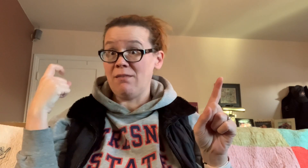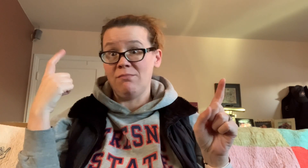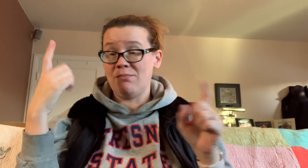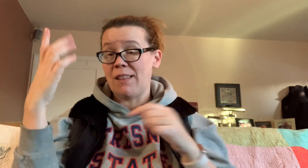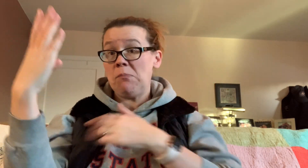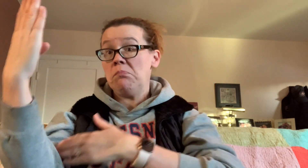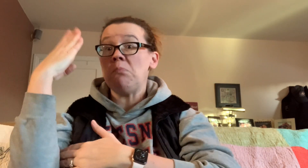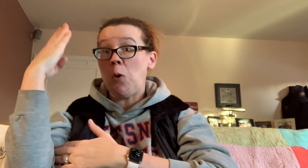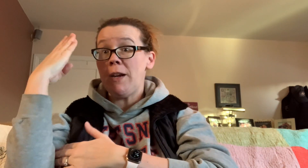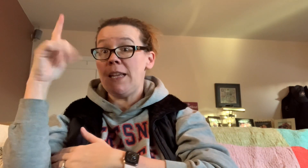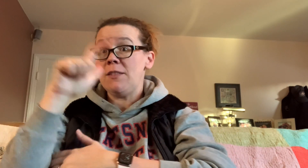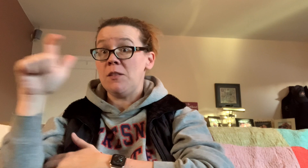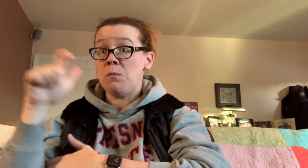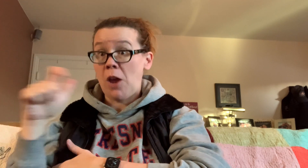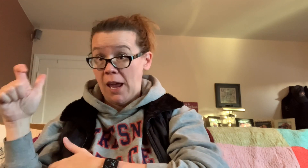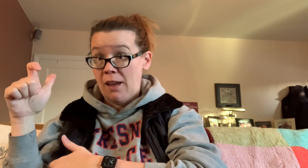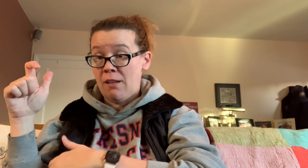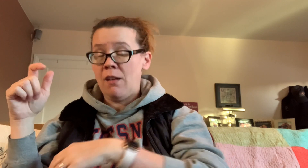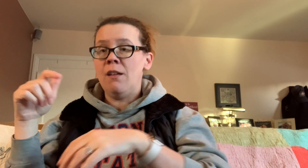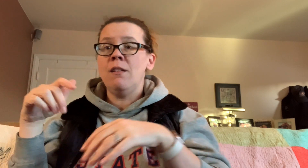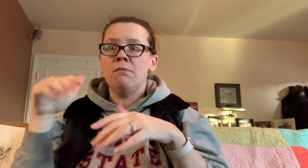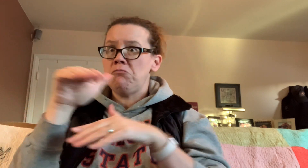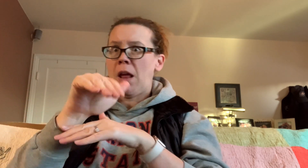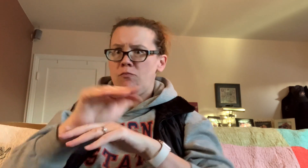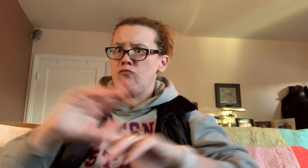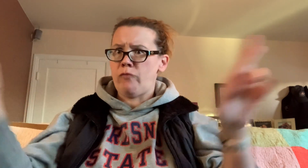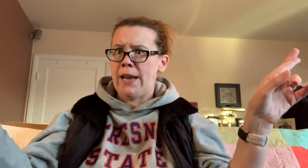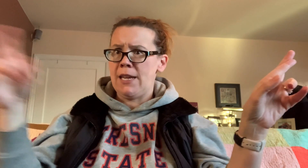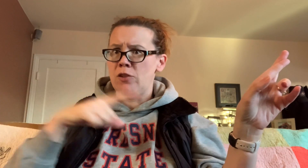usually by the time it's overnight and the next morning, I can spray it again.